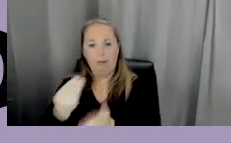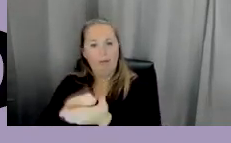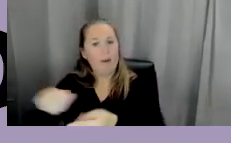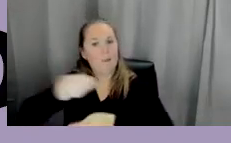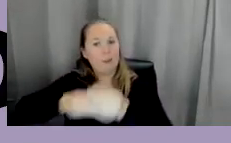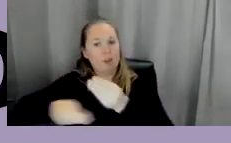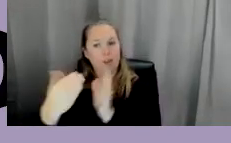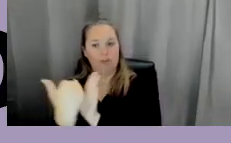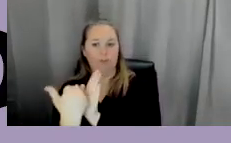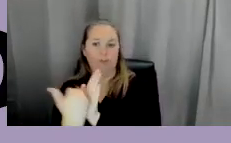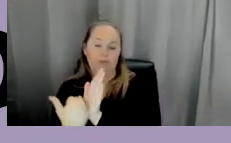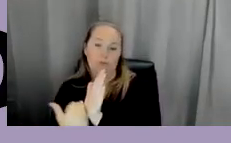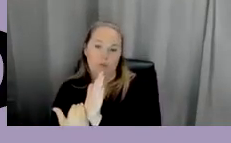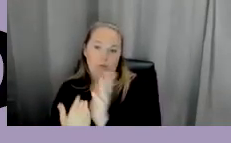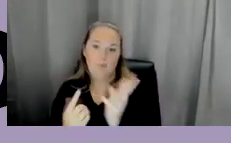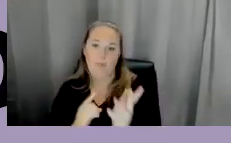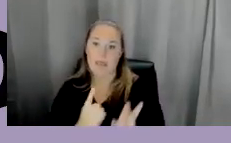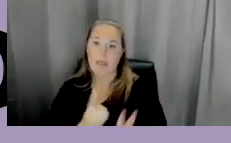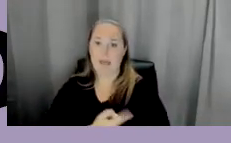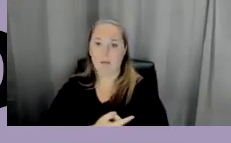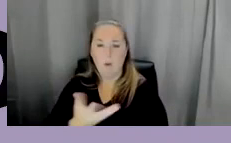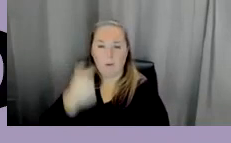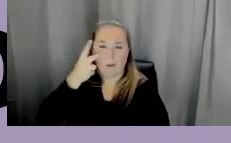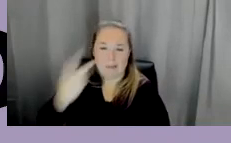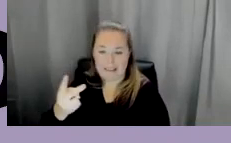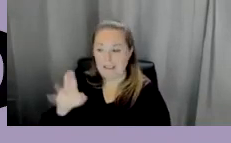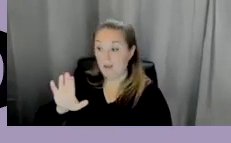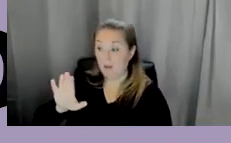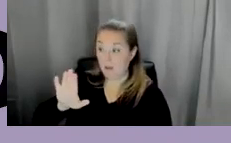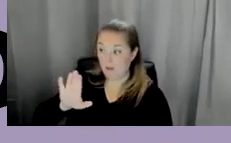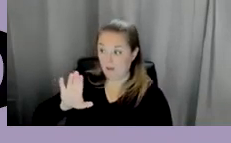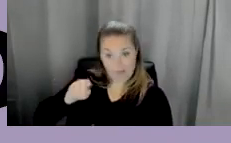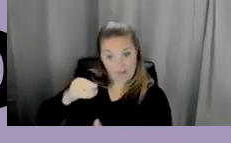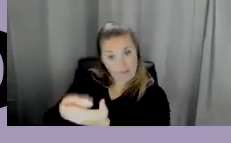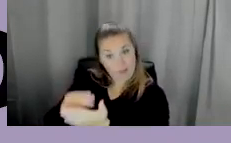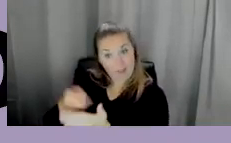IS NEEDED TO DO THE ASSESSMENT . ONCE AGAIN, IF IT'S OVER THE